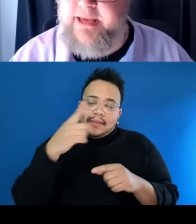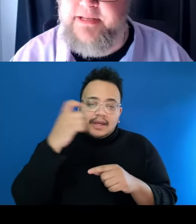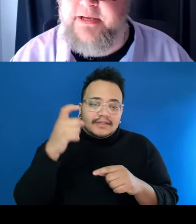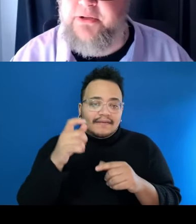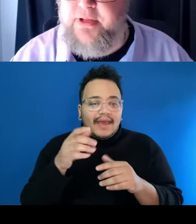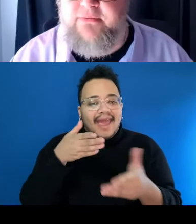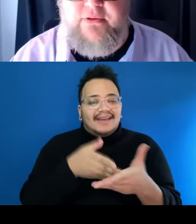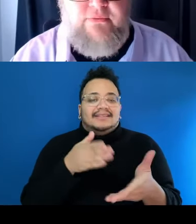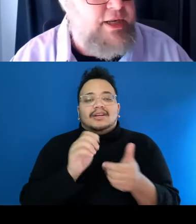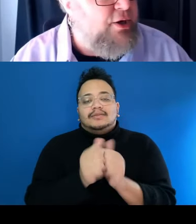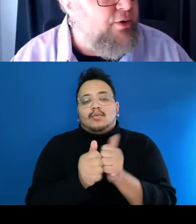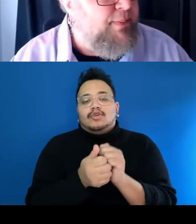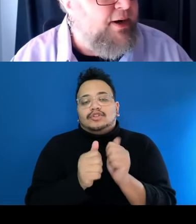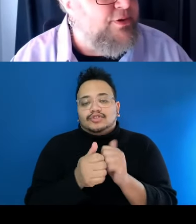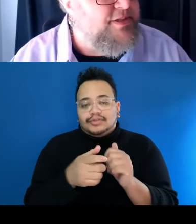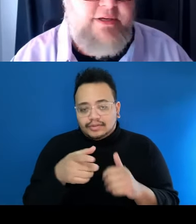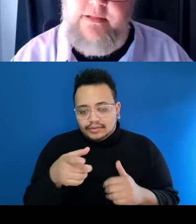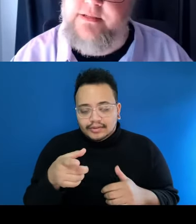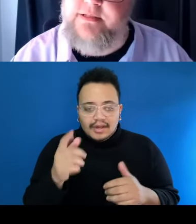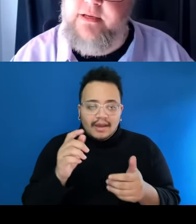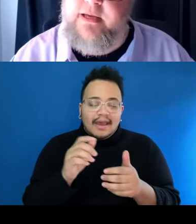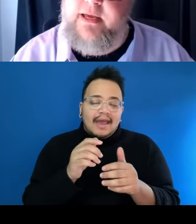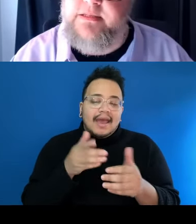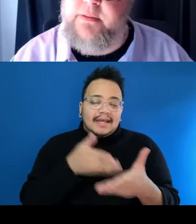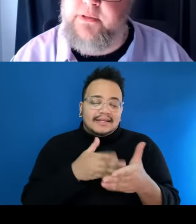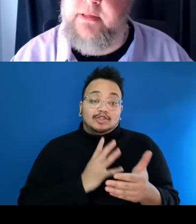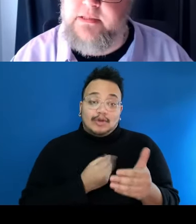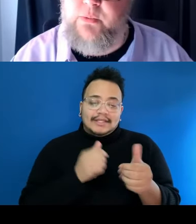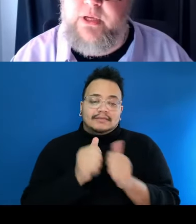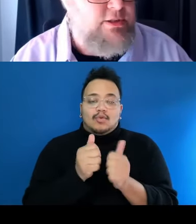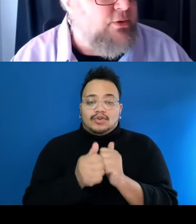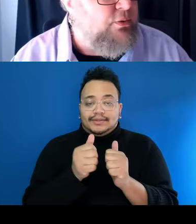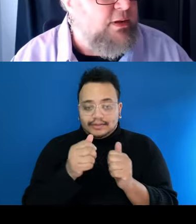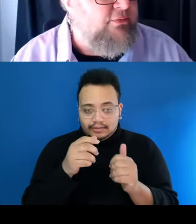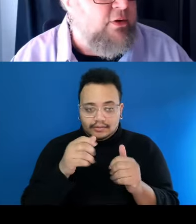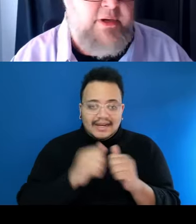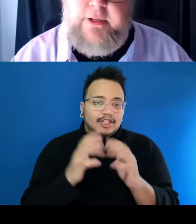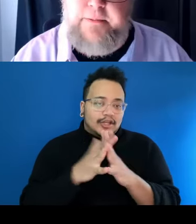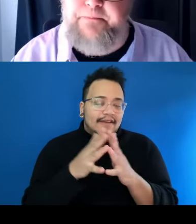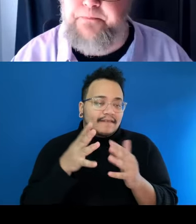And it's a lovely video about resilience and some of the things that we can do affirmatively.